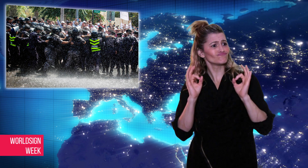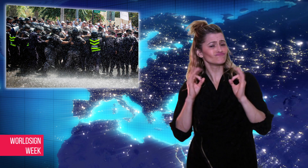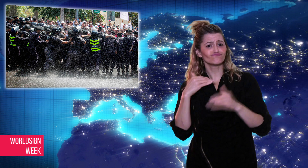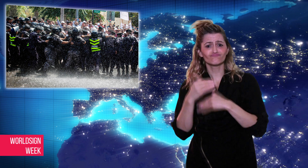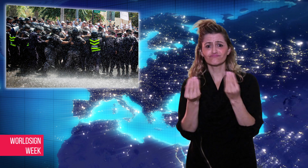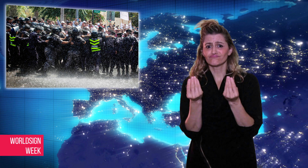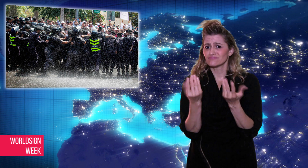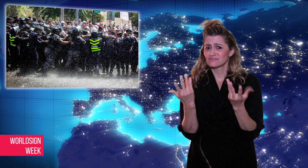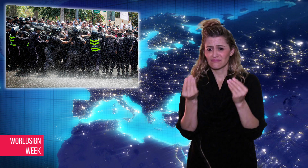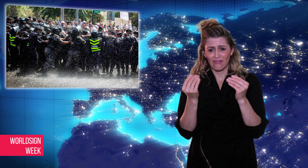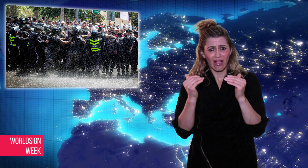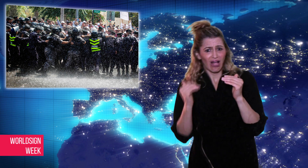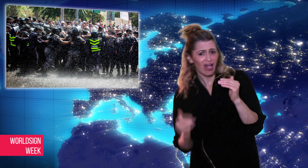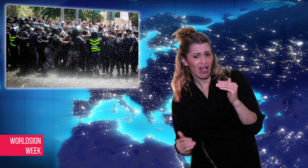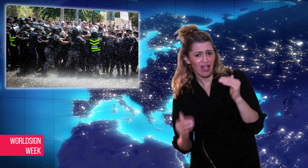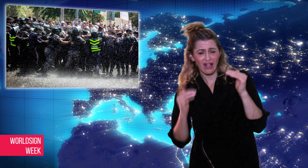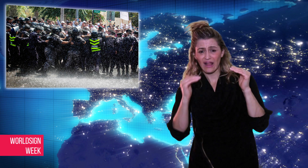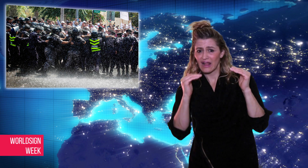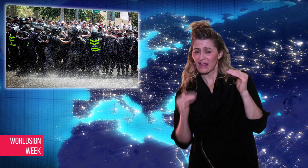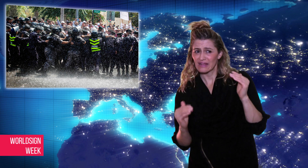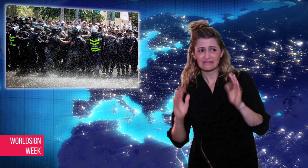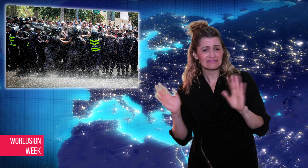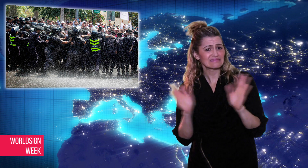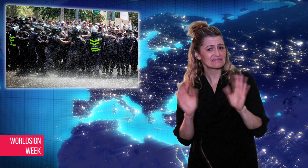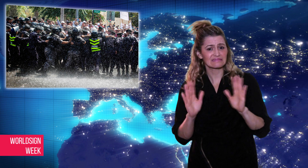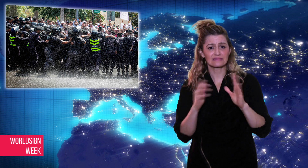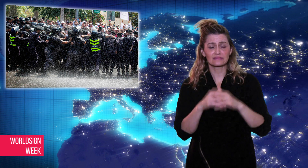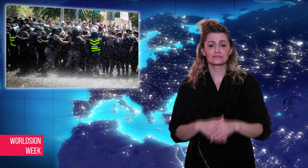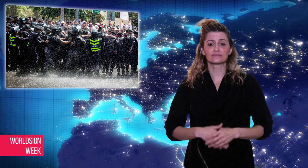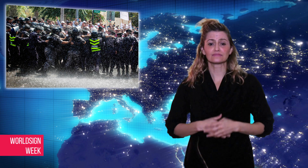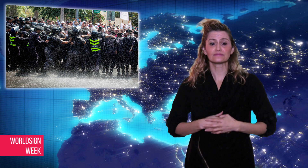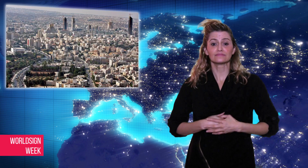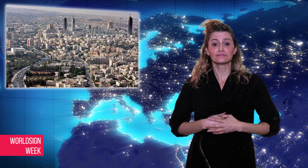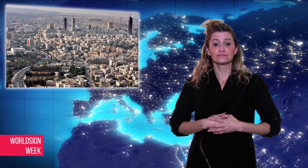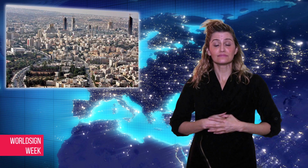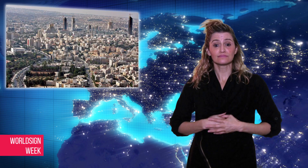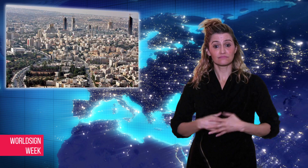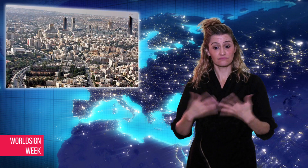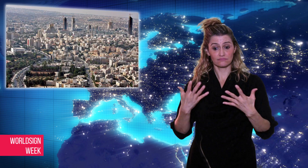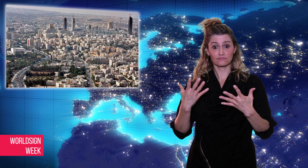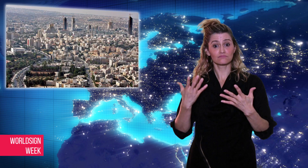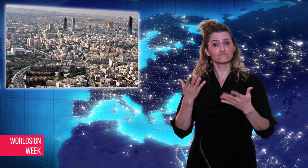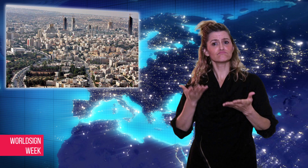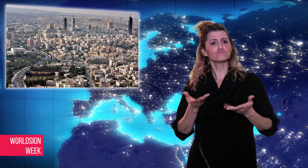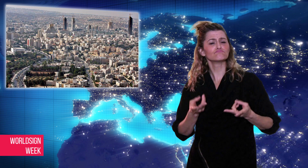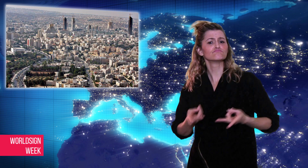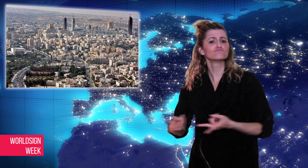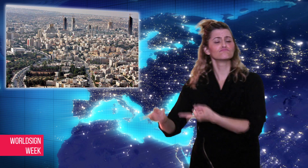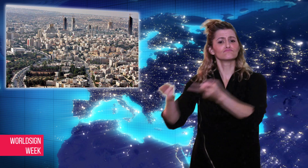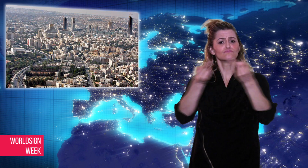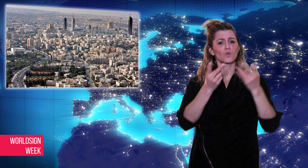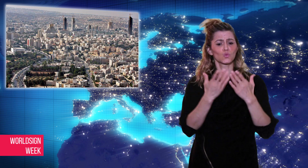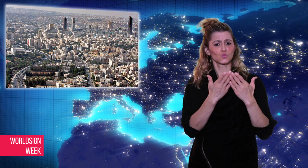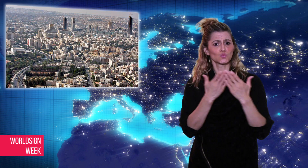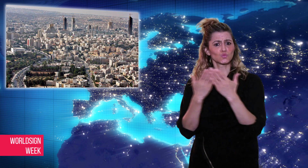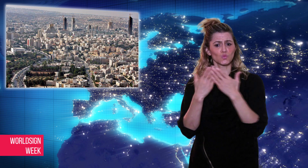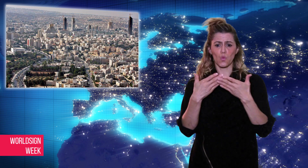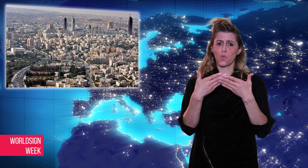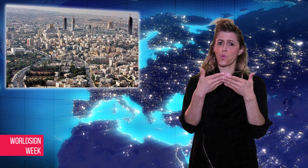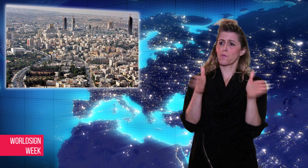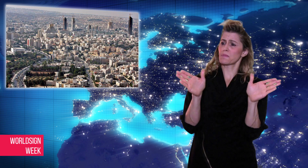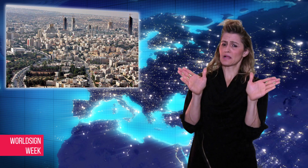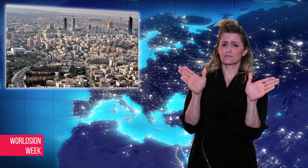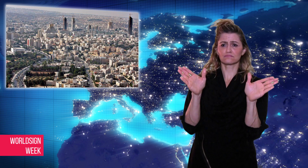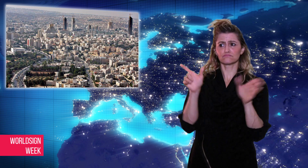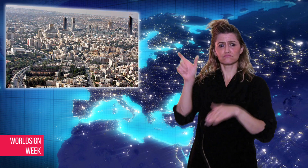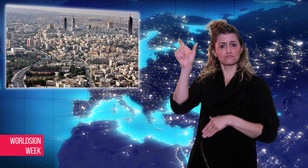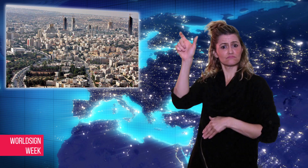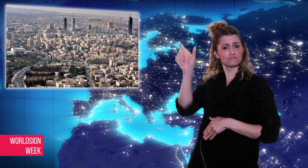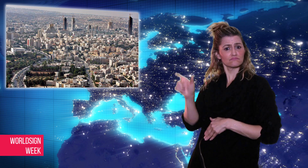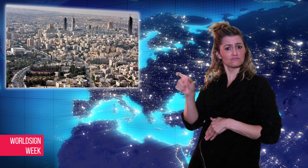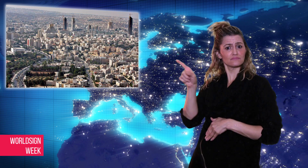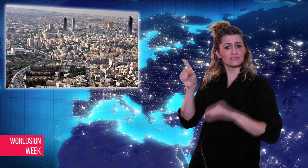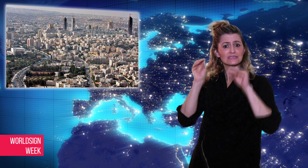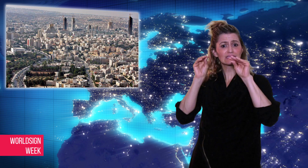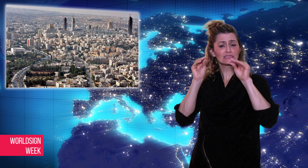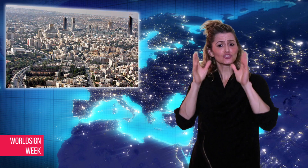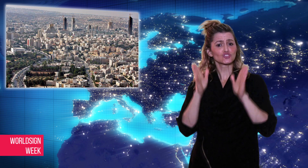of living. An average salary for a public school